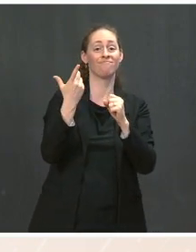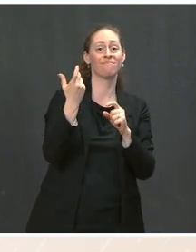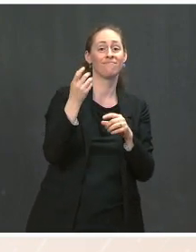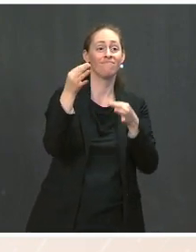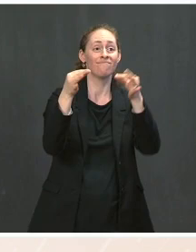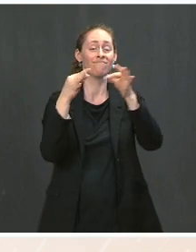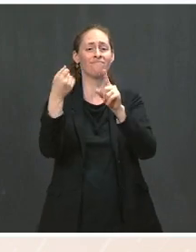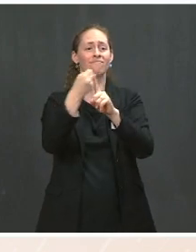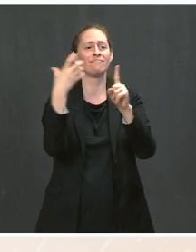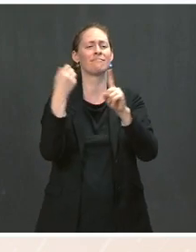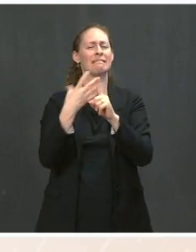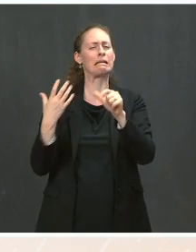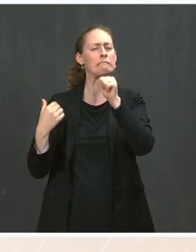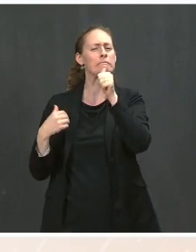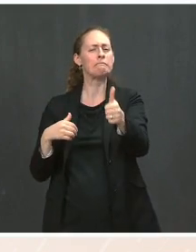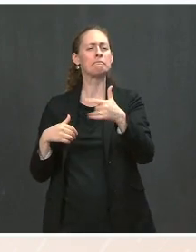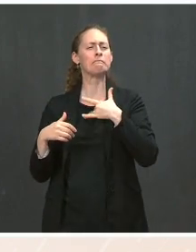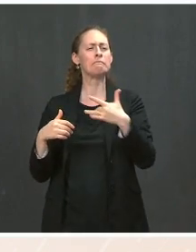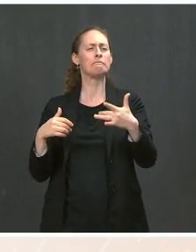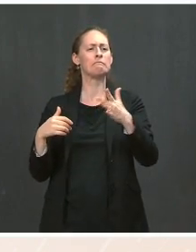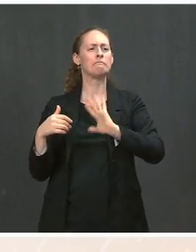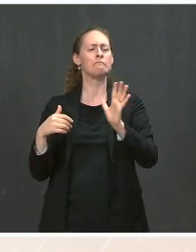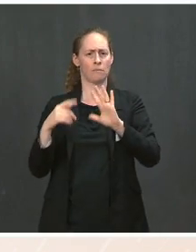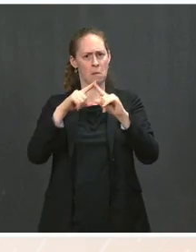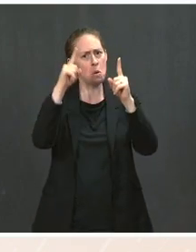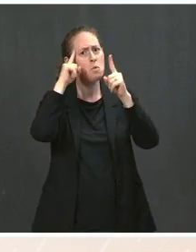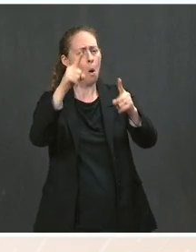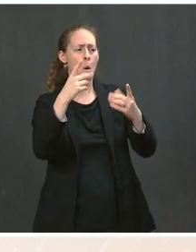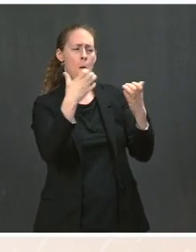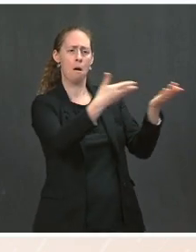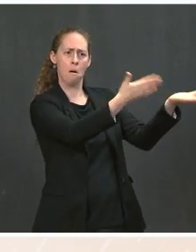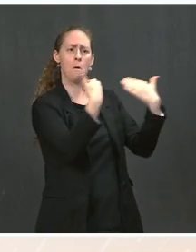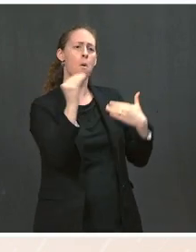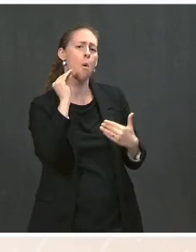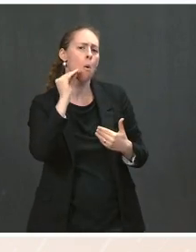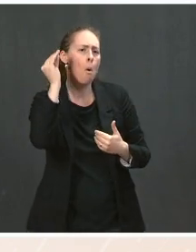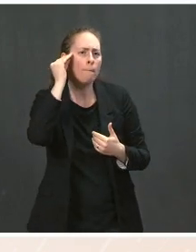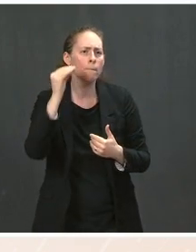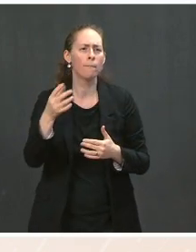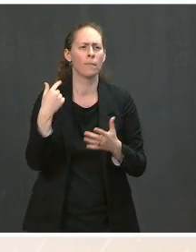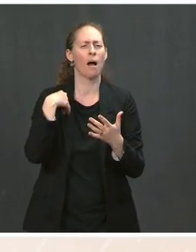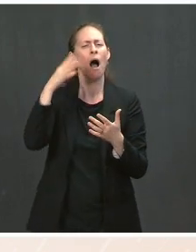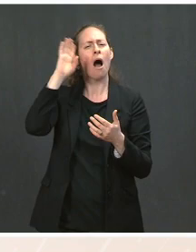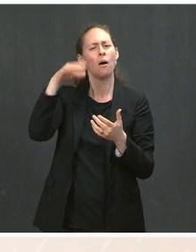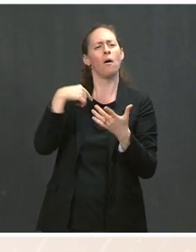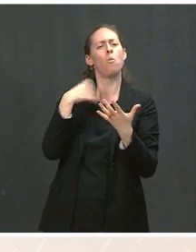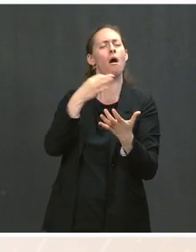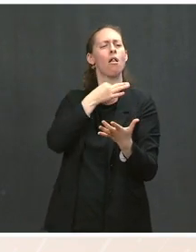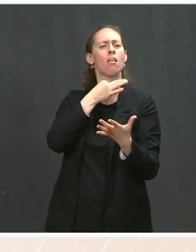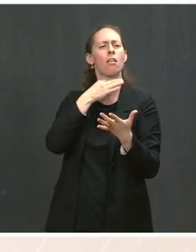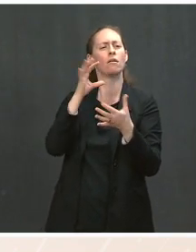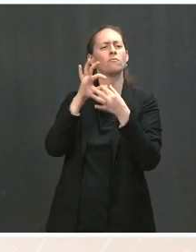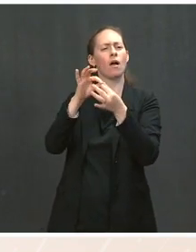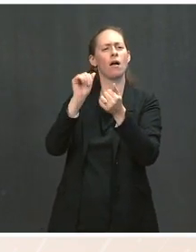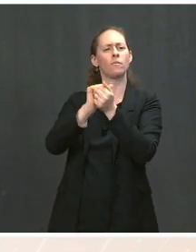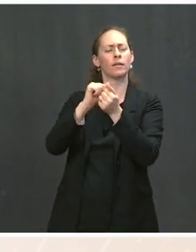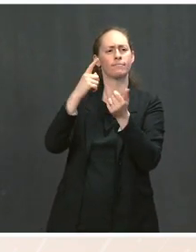The Press: And just one more: I think we ask you this every week but -- on the refugee cap. >> Ms. Psaki: Mm-hmm. The Press: You know, we hear a lot of concerns from your allies on Capitol Hill.